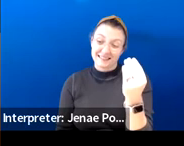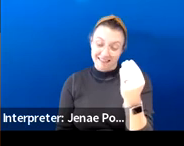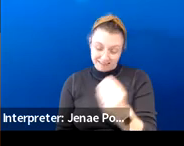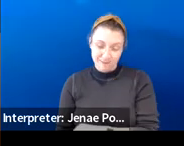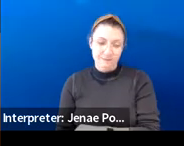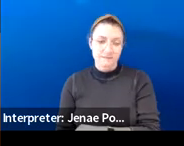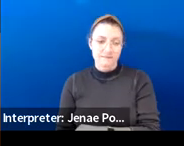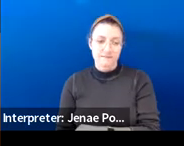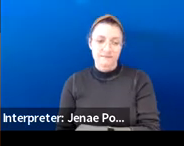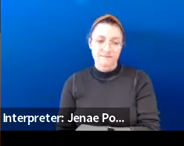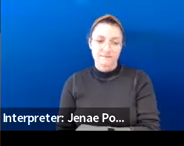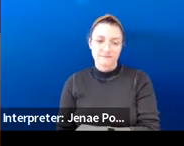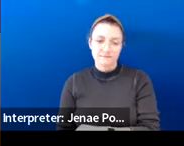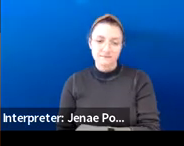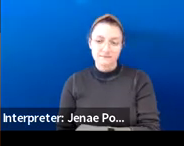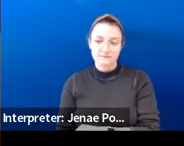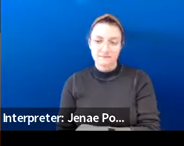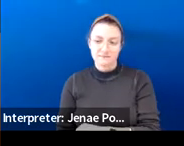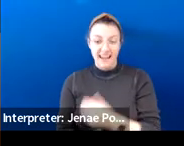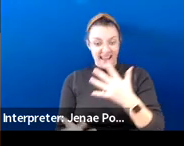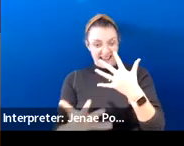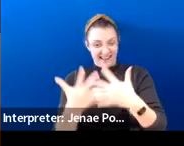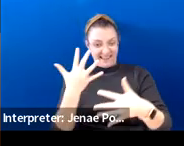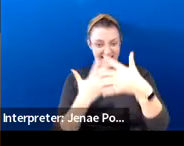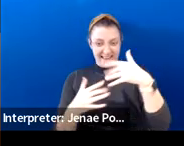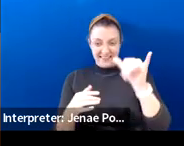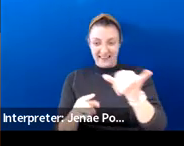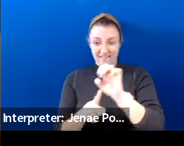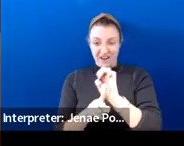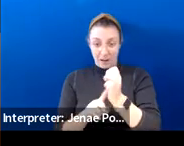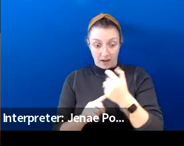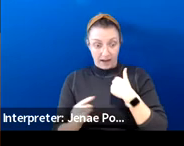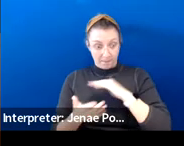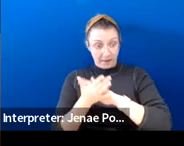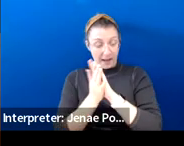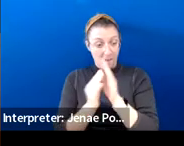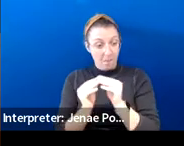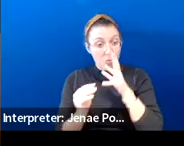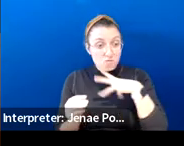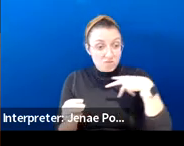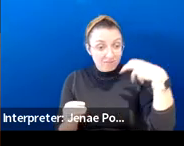hang around with this environment. And as I grew older, I seen that this is something I do not want for my life.